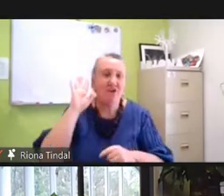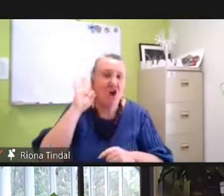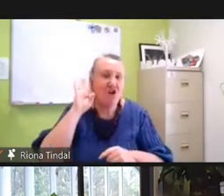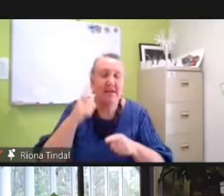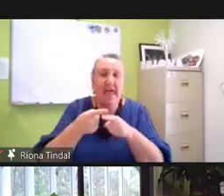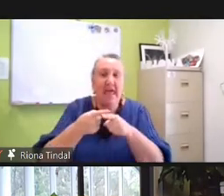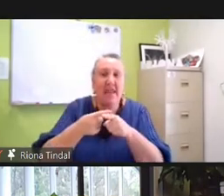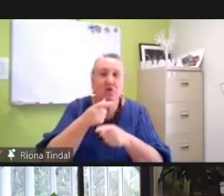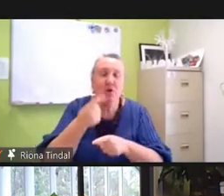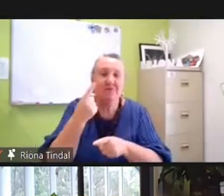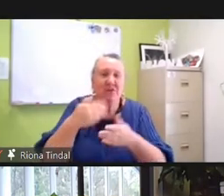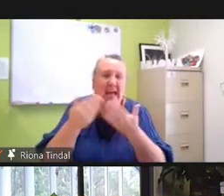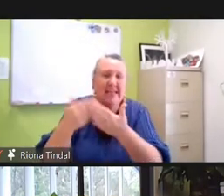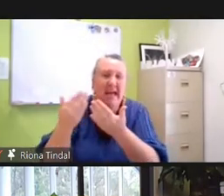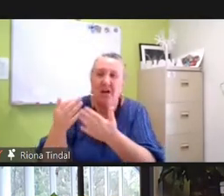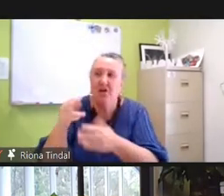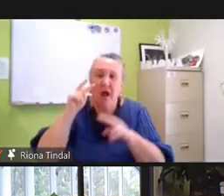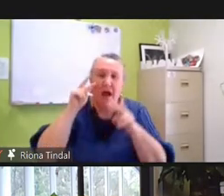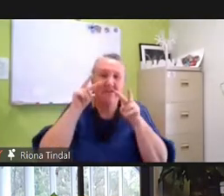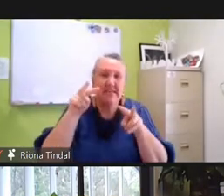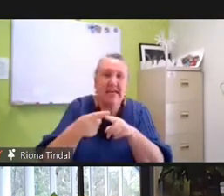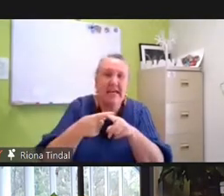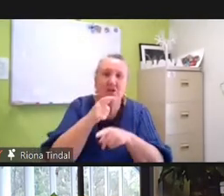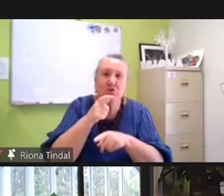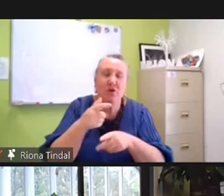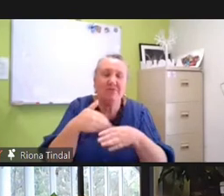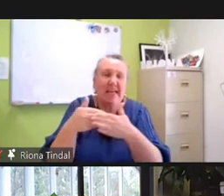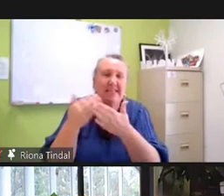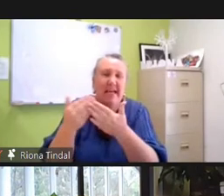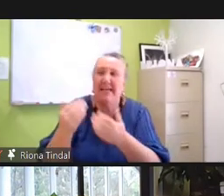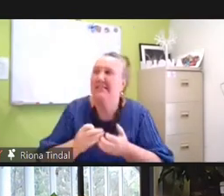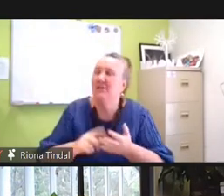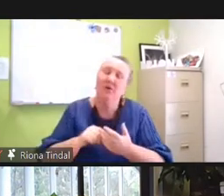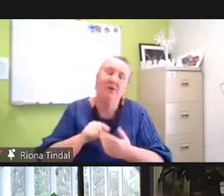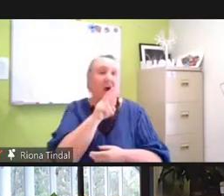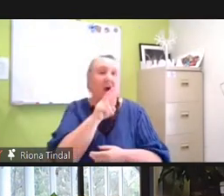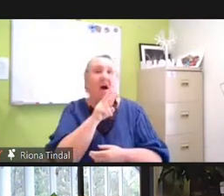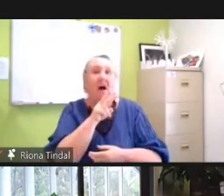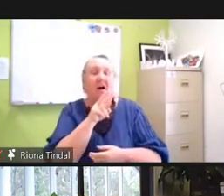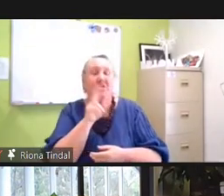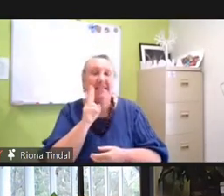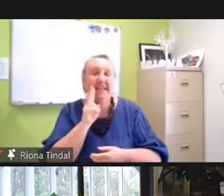and you're a part of that. You might hear an English word, or you haven't heard an English